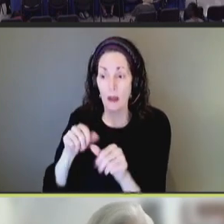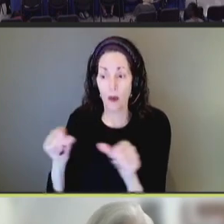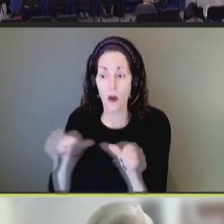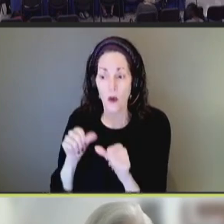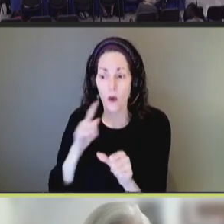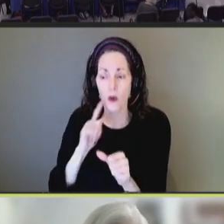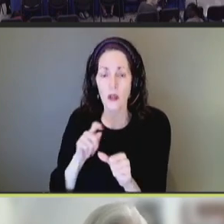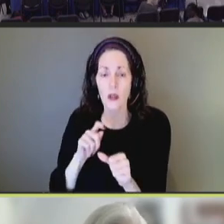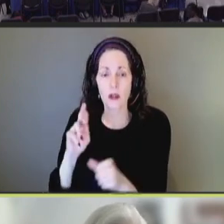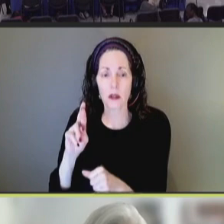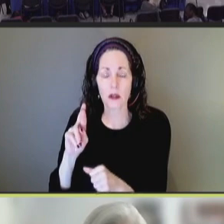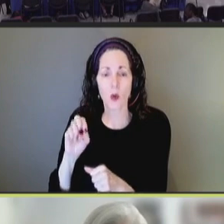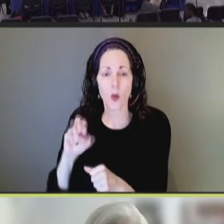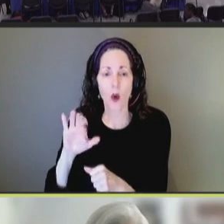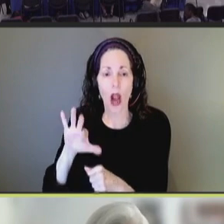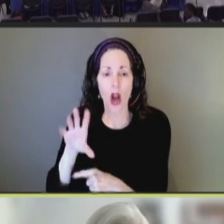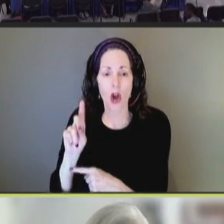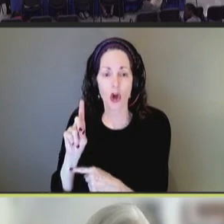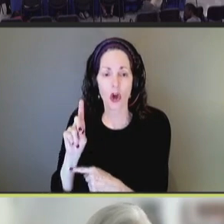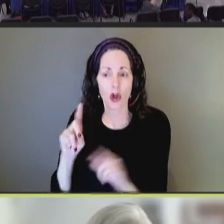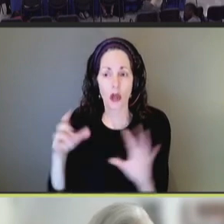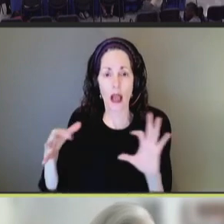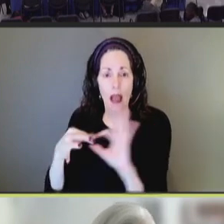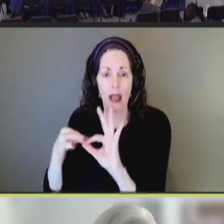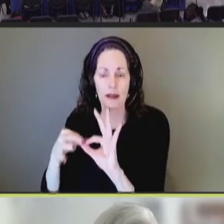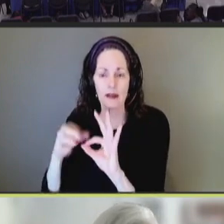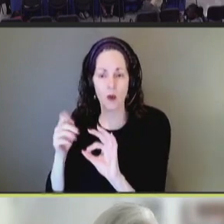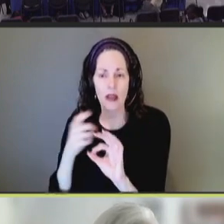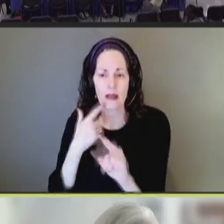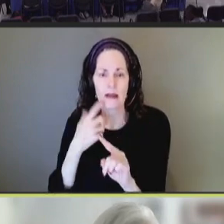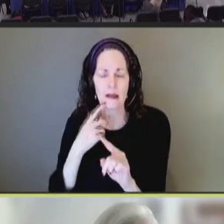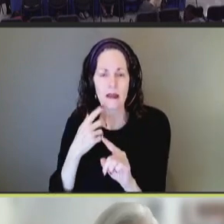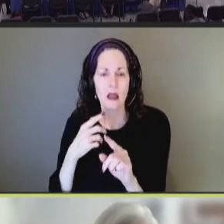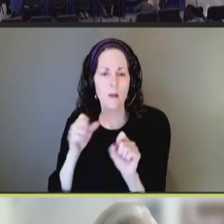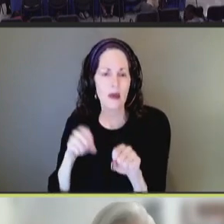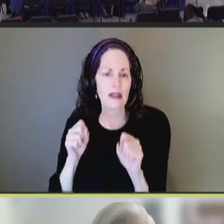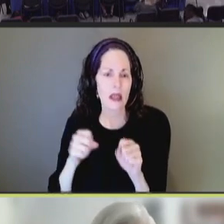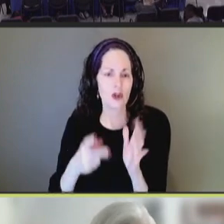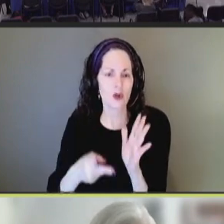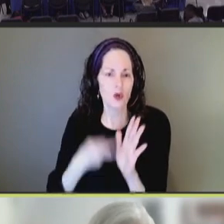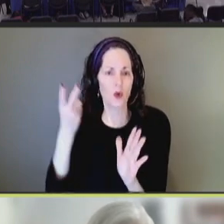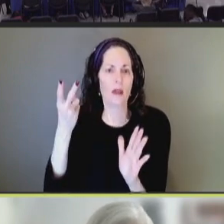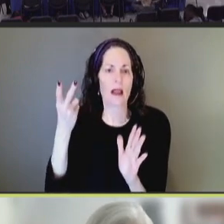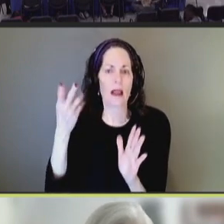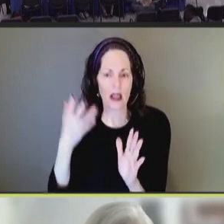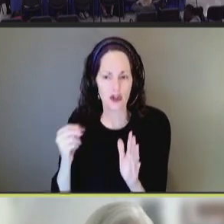we provide a report of potential duplications and patient IDs with missing required values.